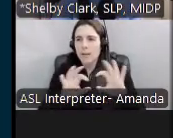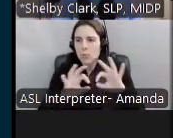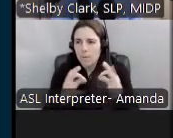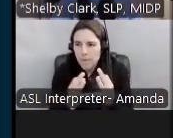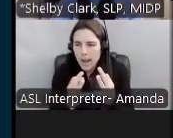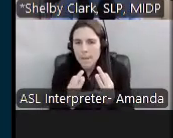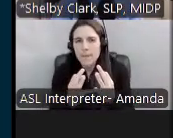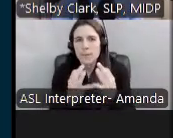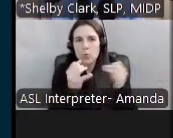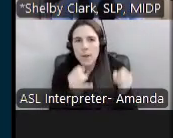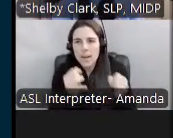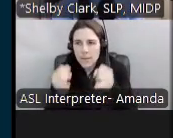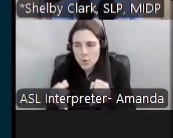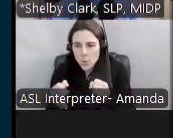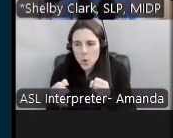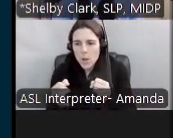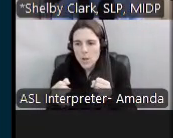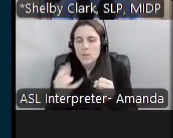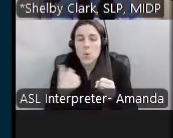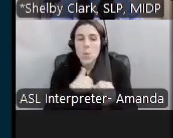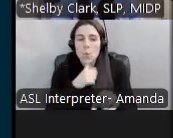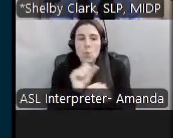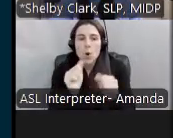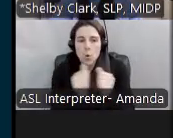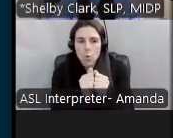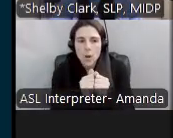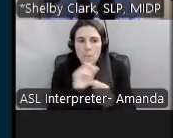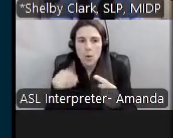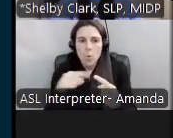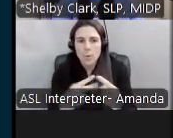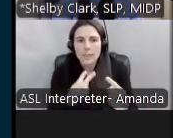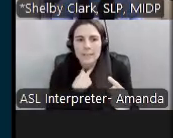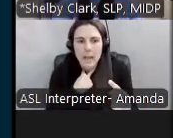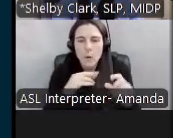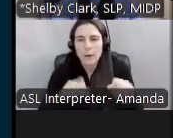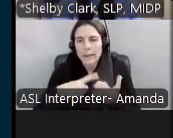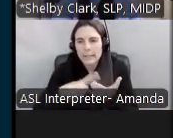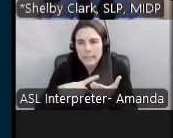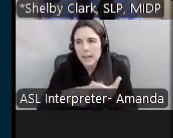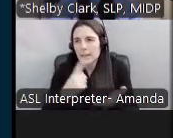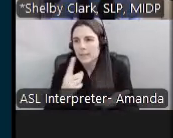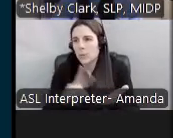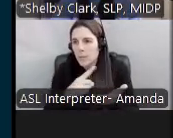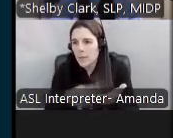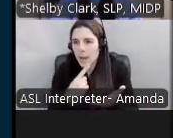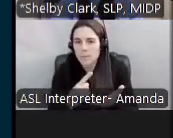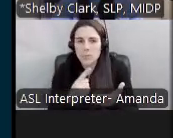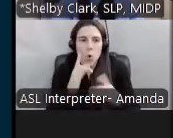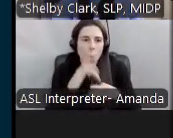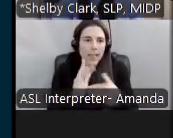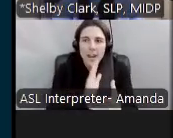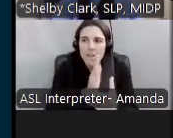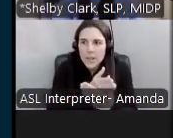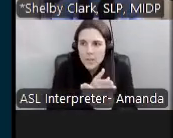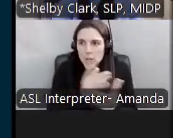individuals that we work with. When we get stuck, sometimes doing early intervention, we feel like we're out here doing